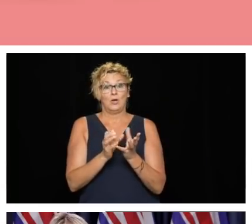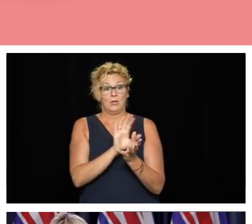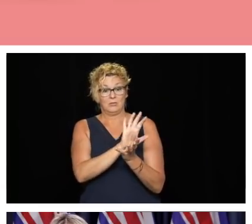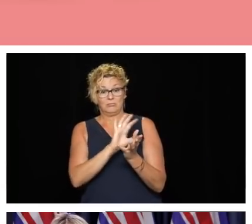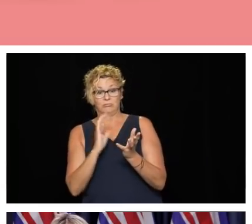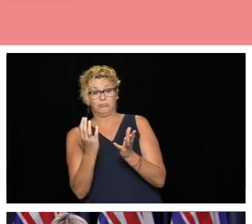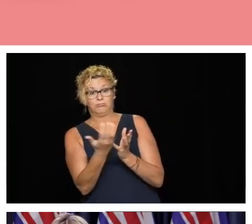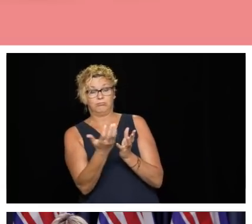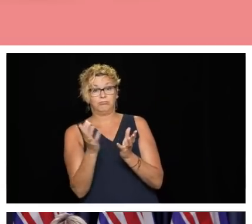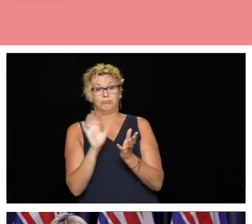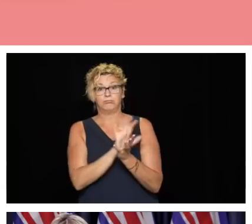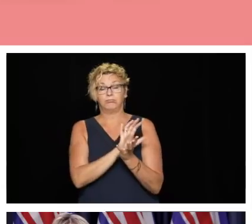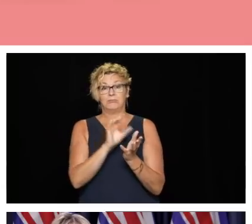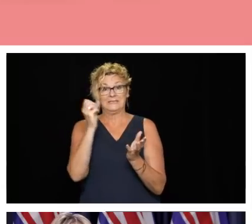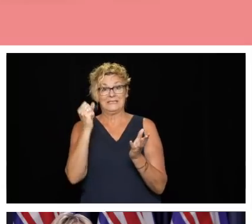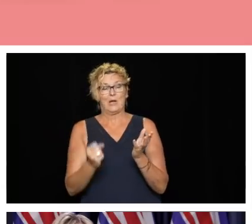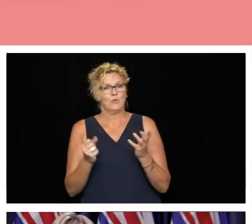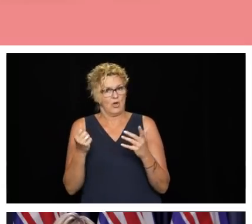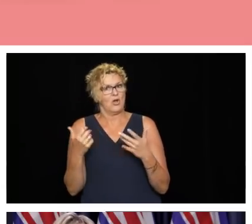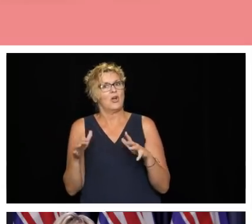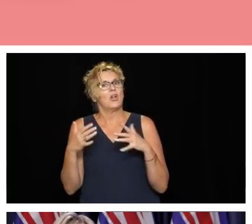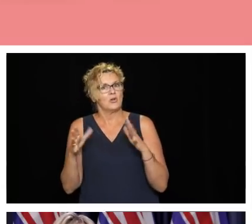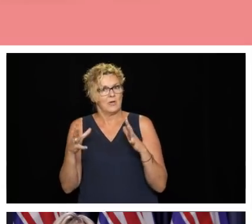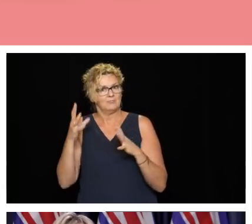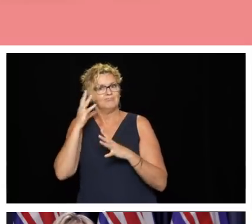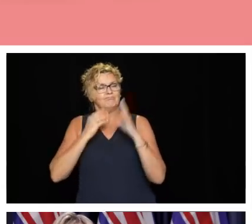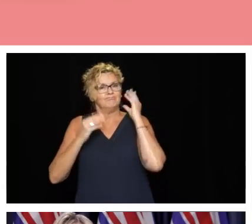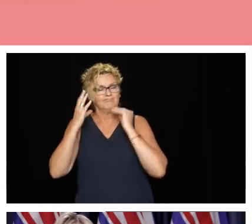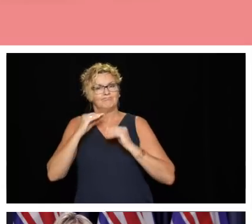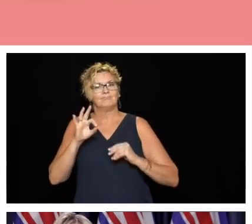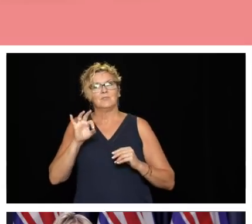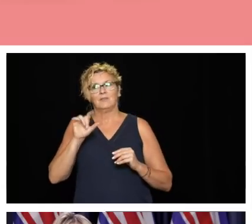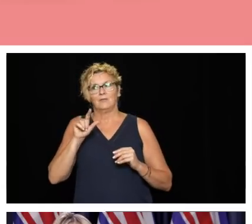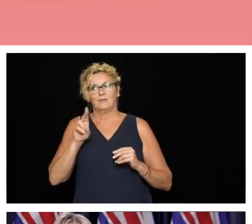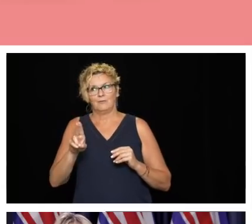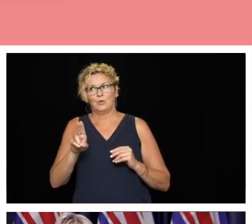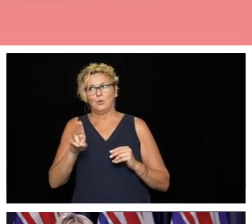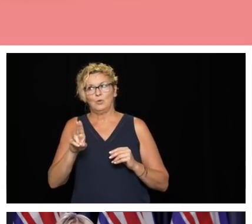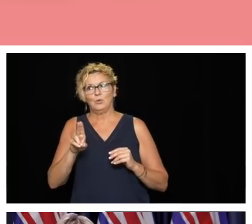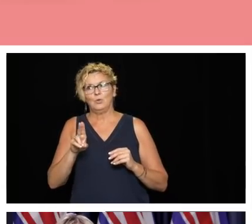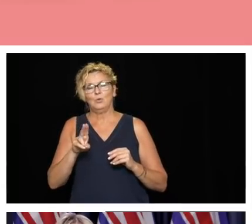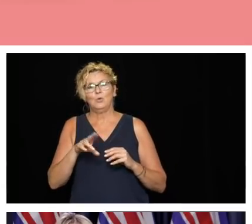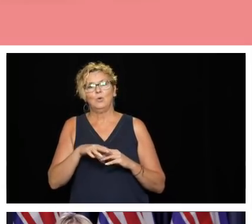their influenza season. The good news that we have seen out of the southern hemisphere is that